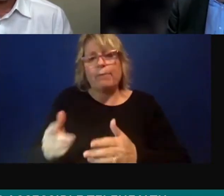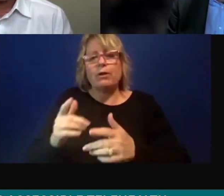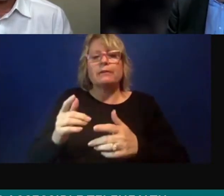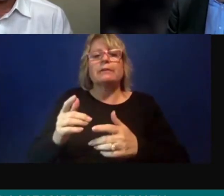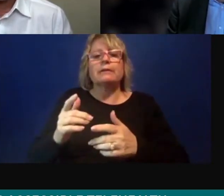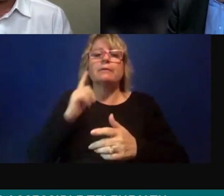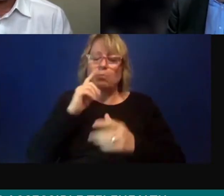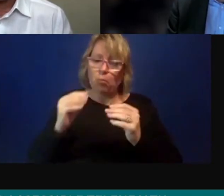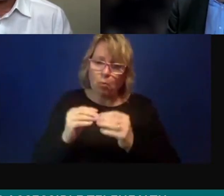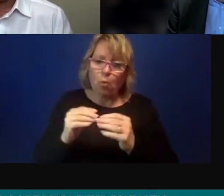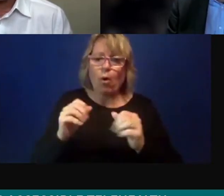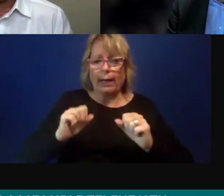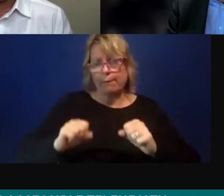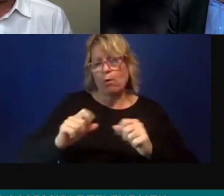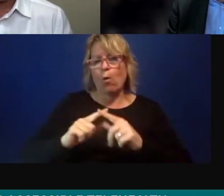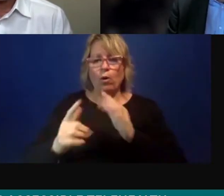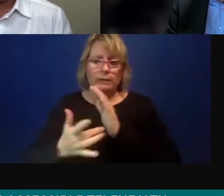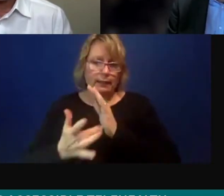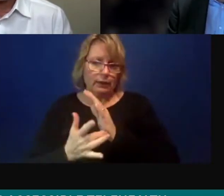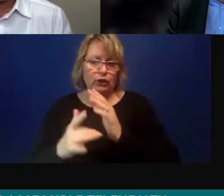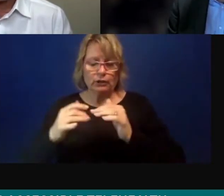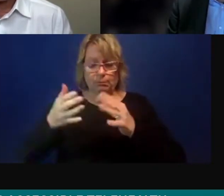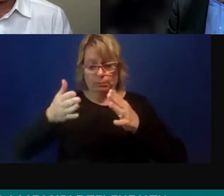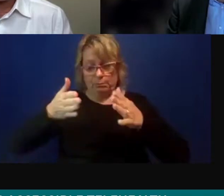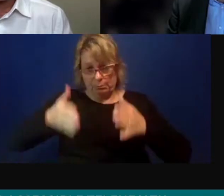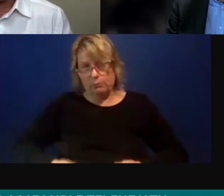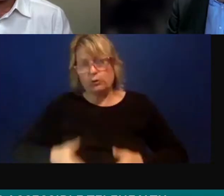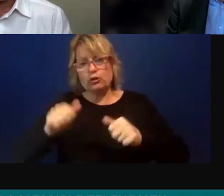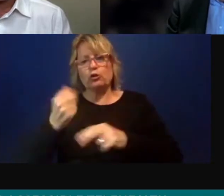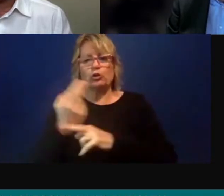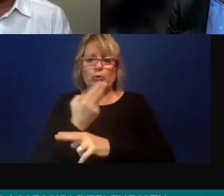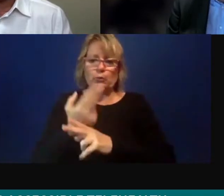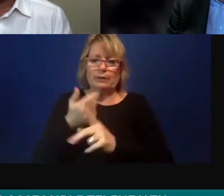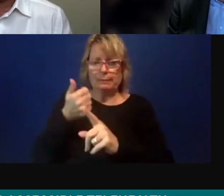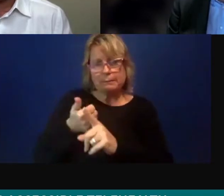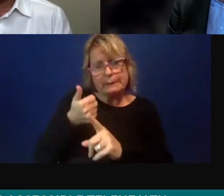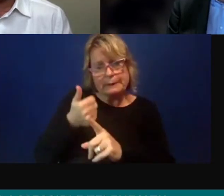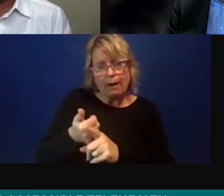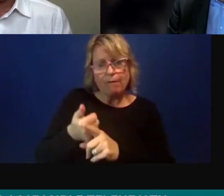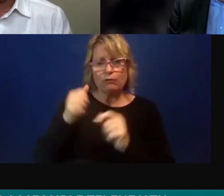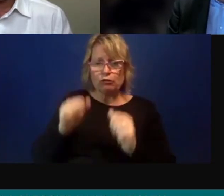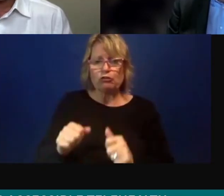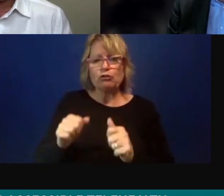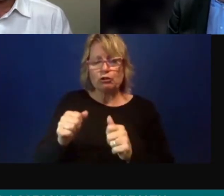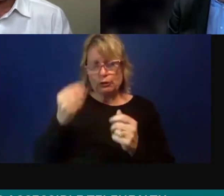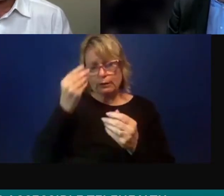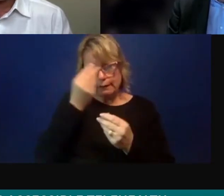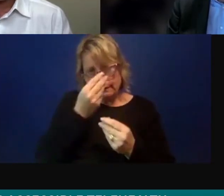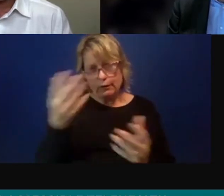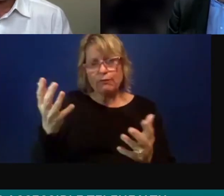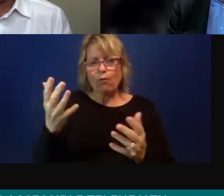or technologies that individuals could be using themselves that could inform the care.